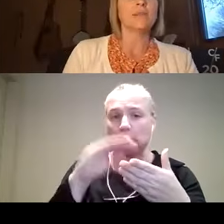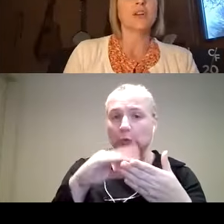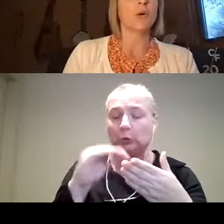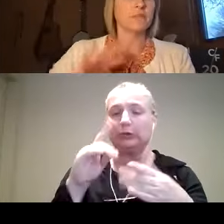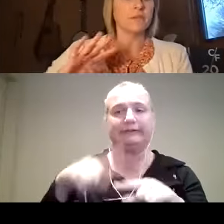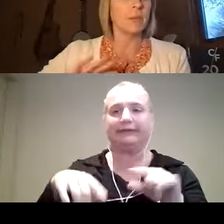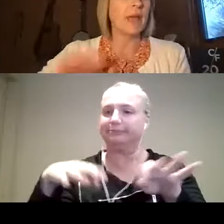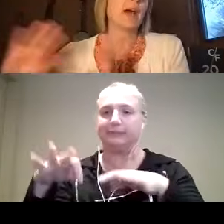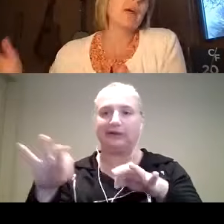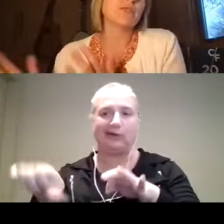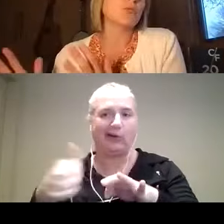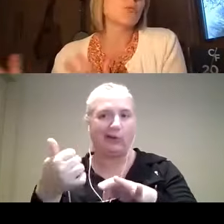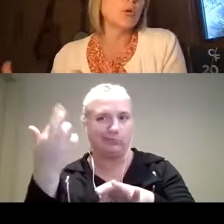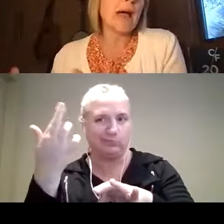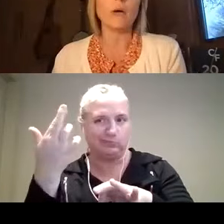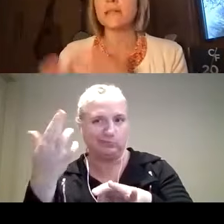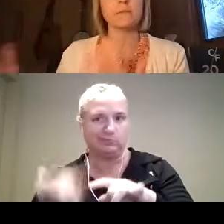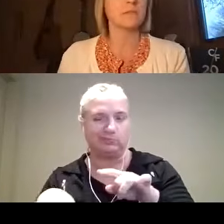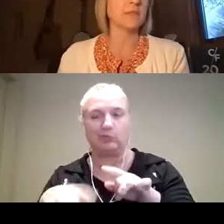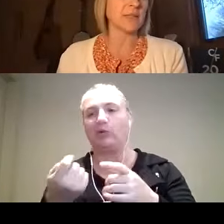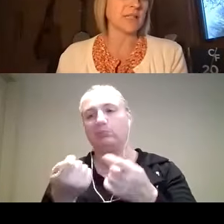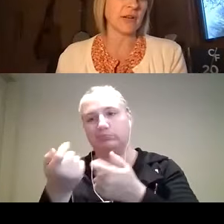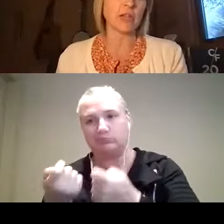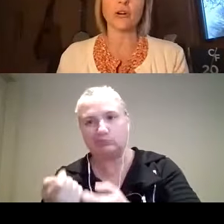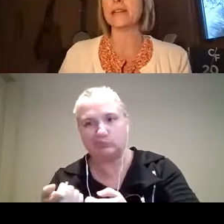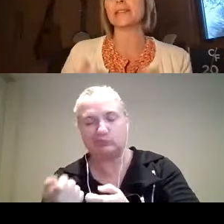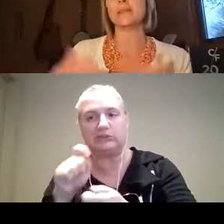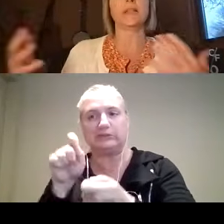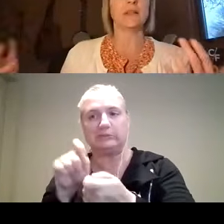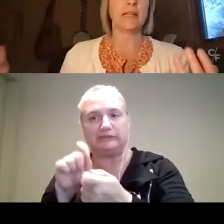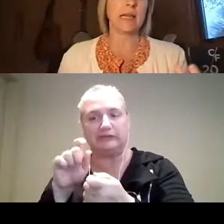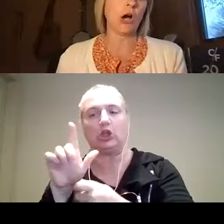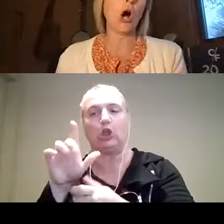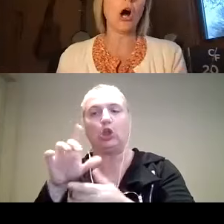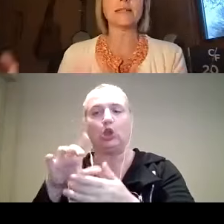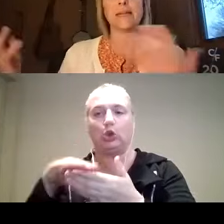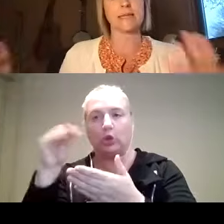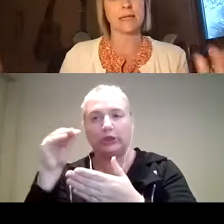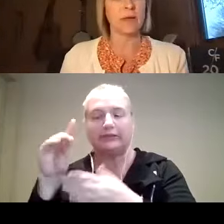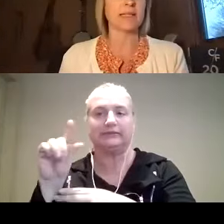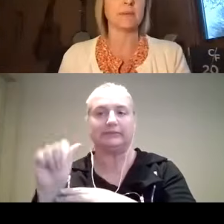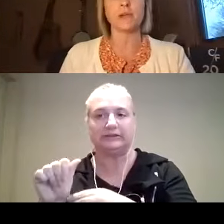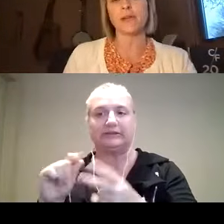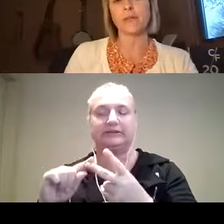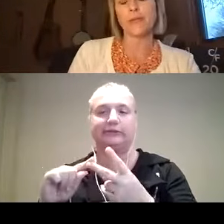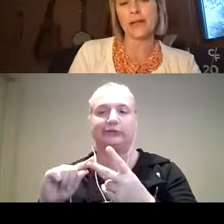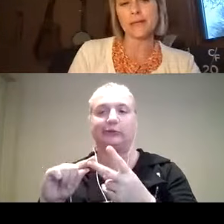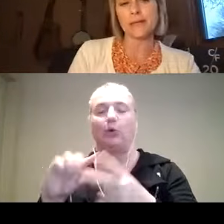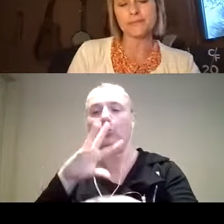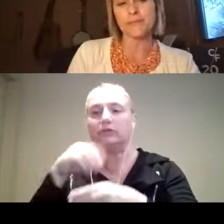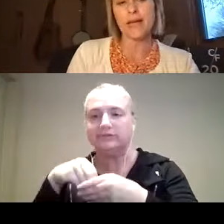So, you have to rule out specific learning disability, autism, and some of those other things